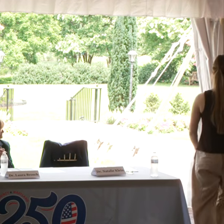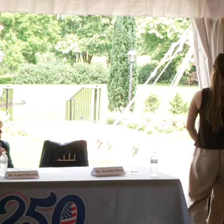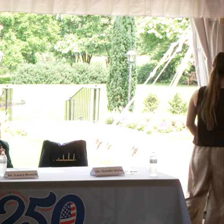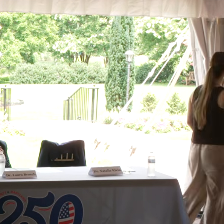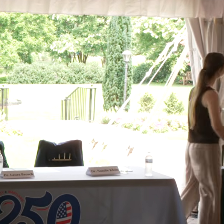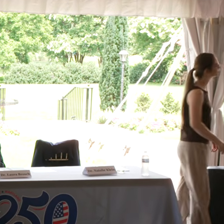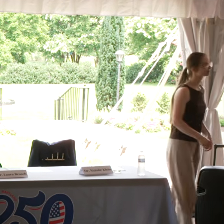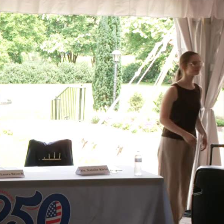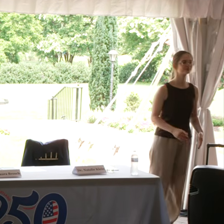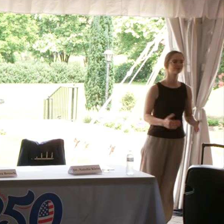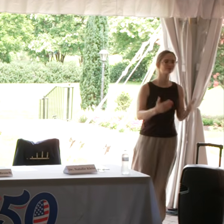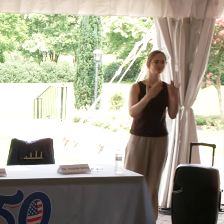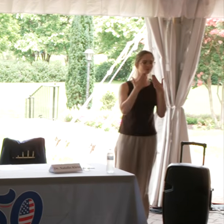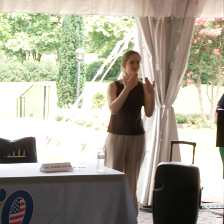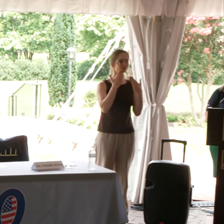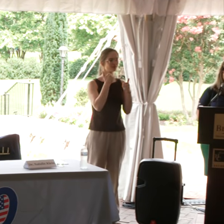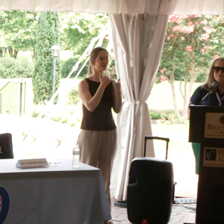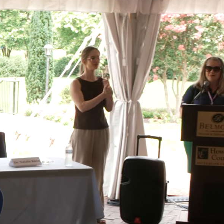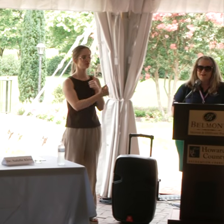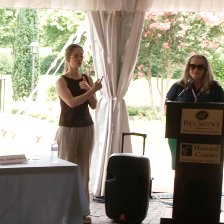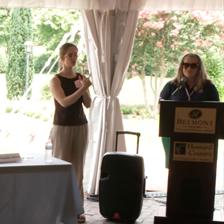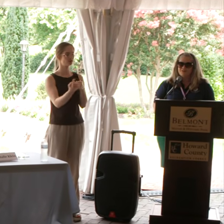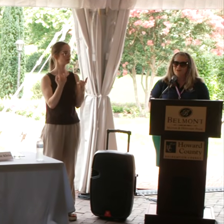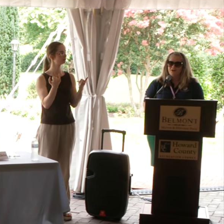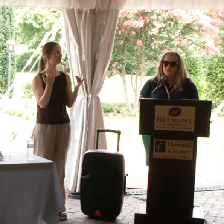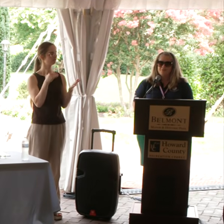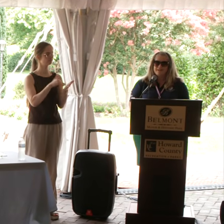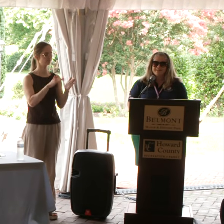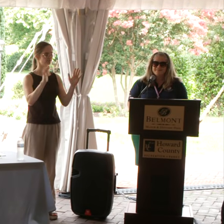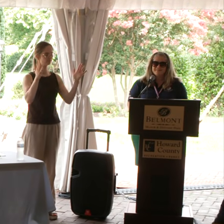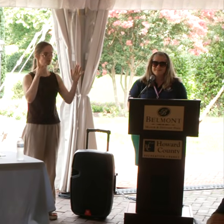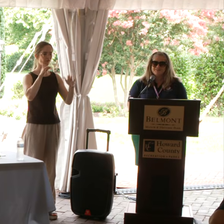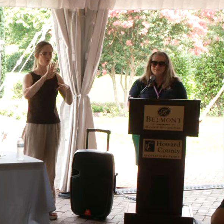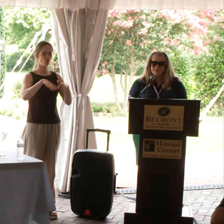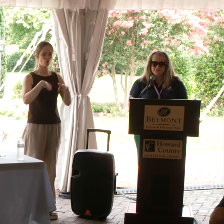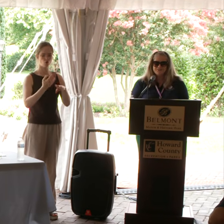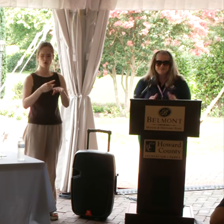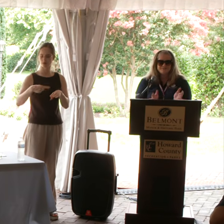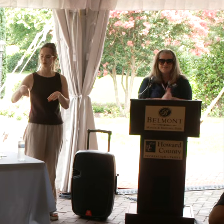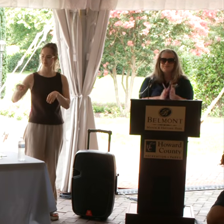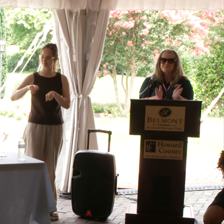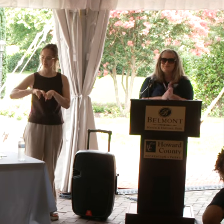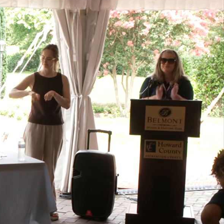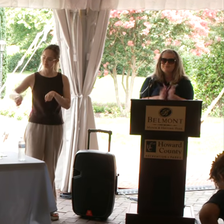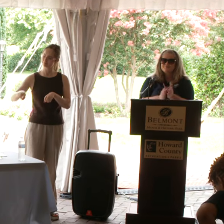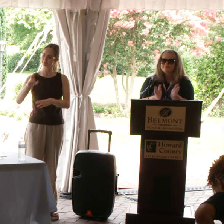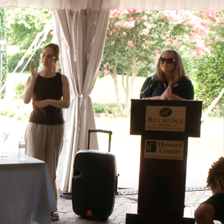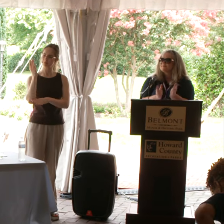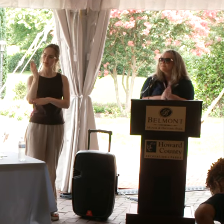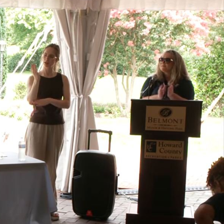everyone. Let's have another round of applause for all of our panelists and our speakers.